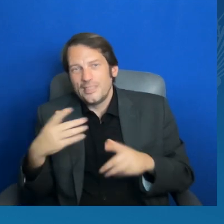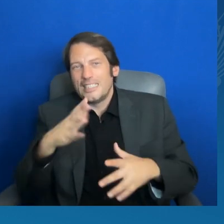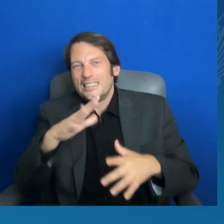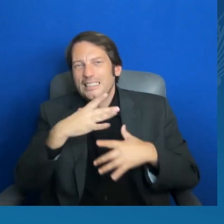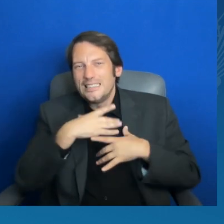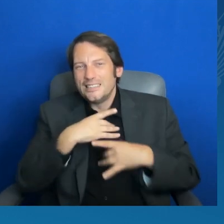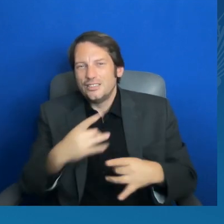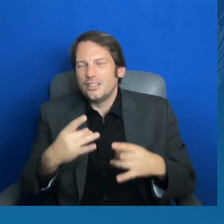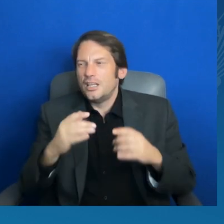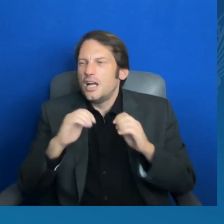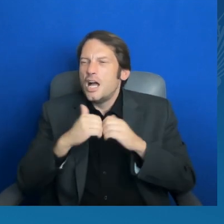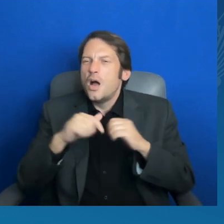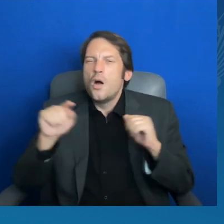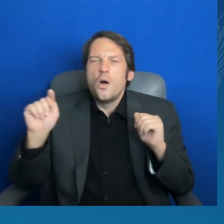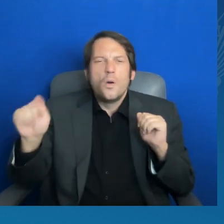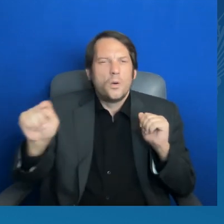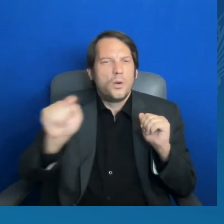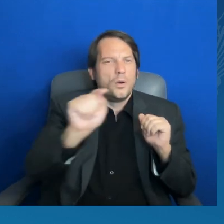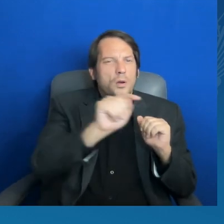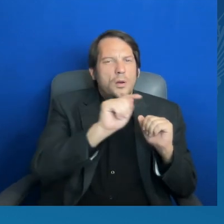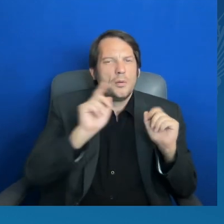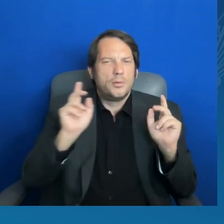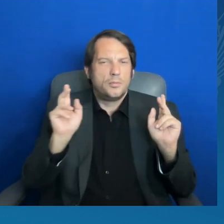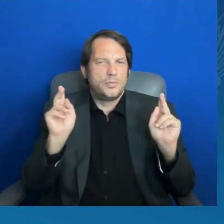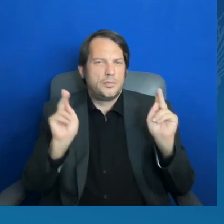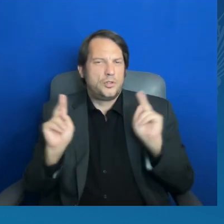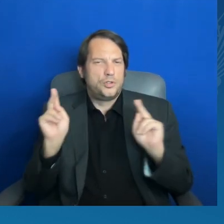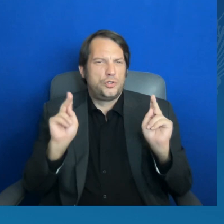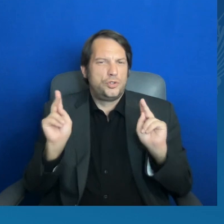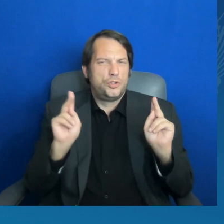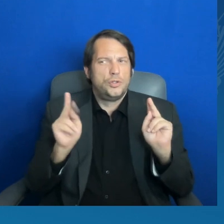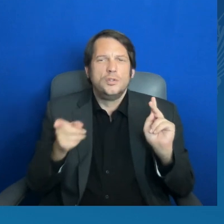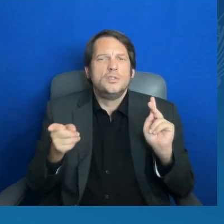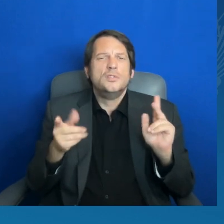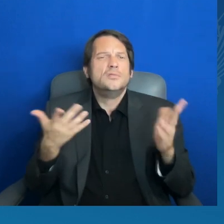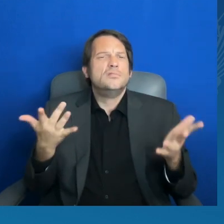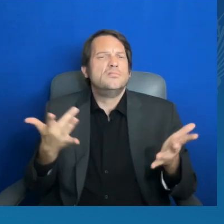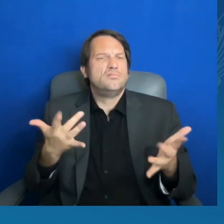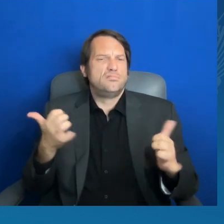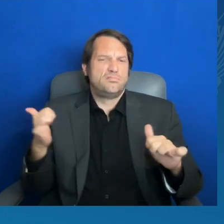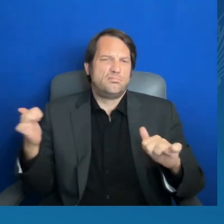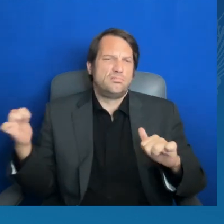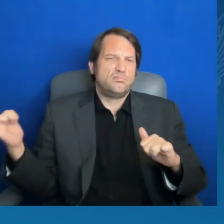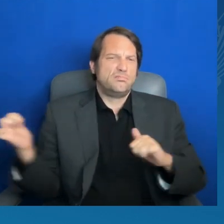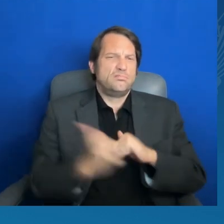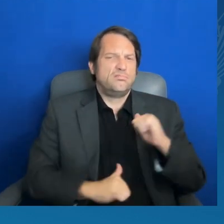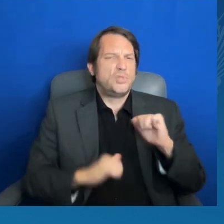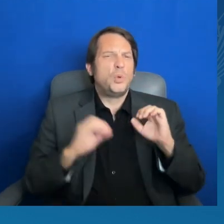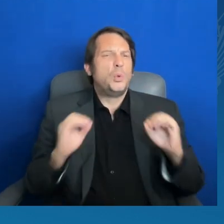and then there are people who are feckless. And -- and it is interesting to me --